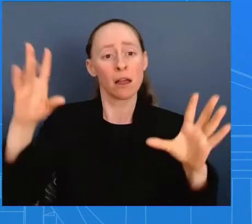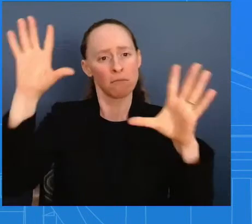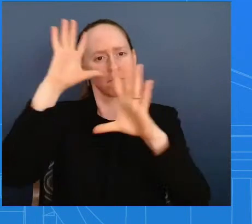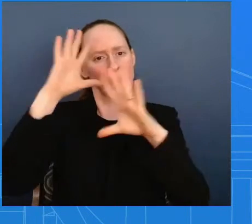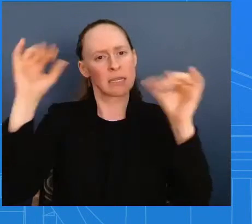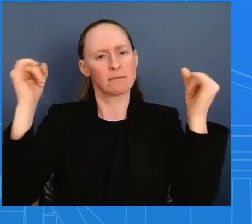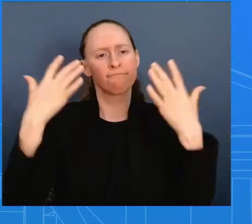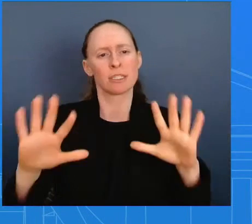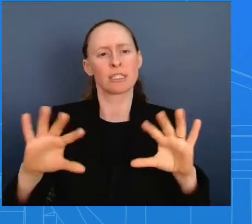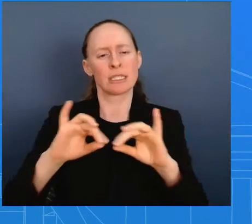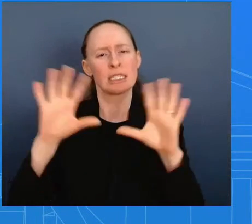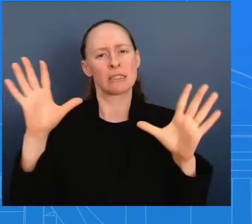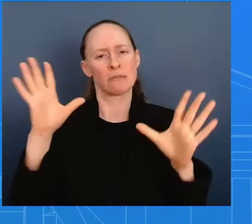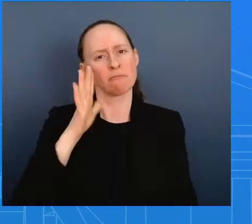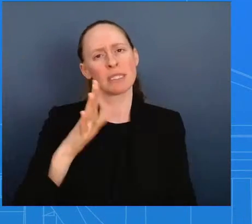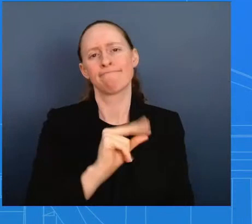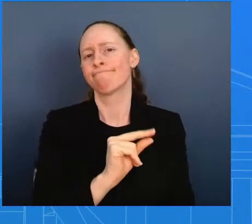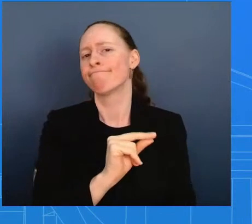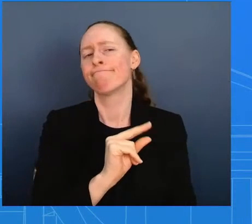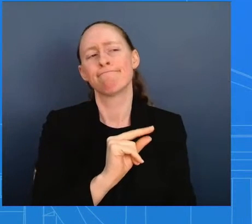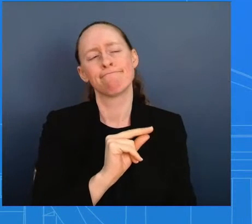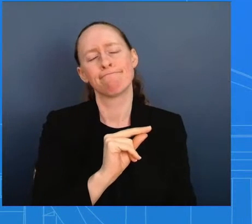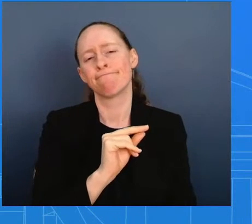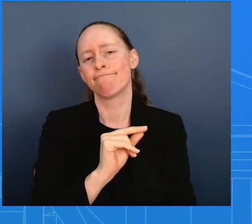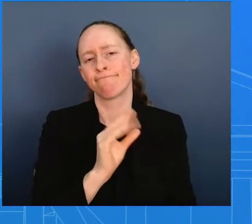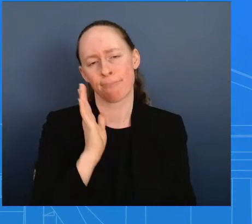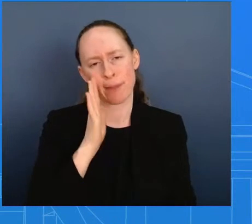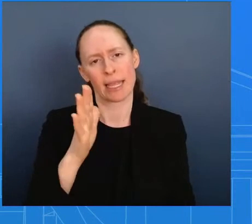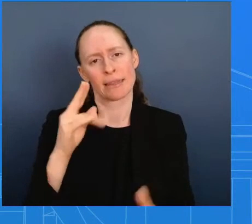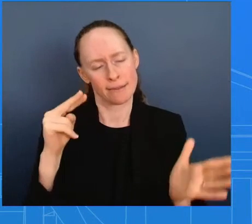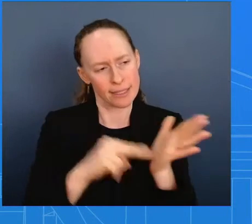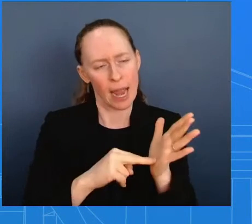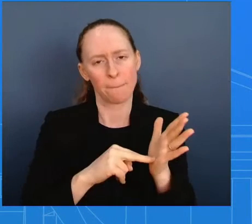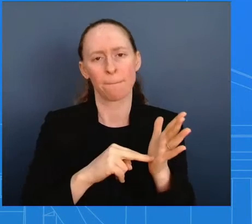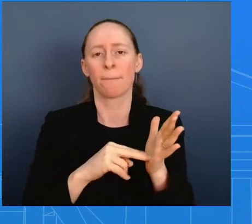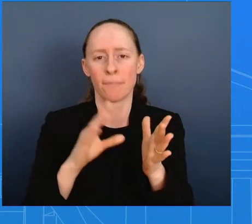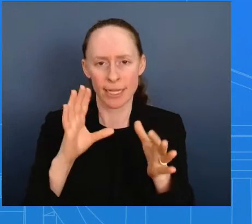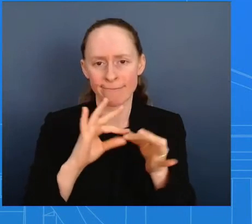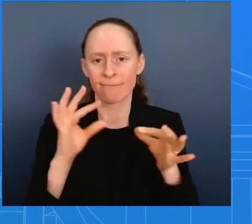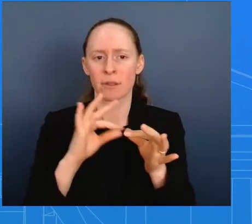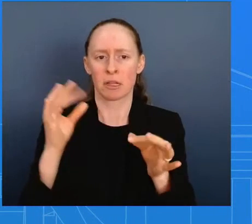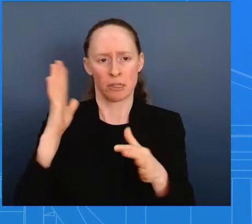And so, that's the frame that he approaches this with. And then I'm going to leave the specifics